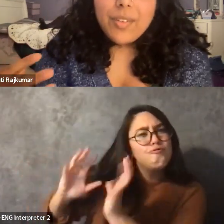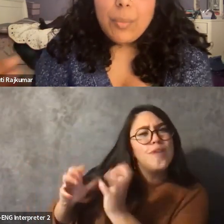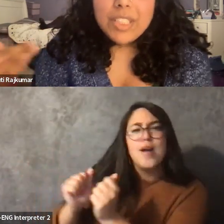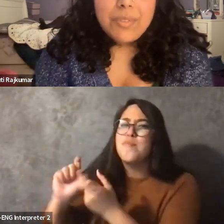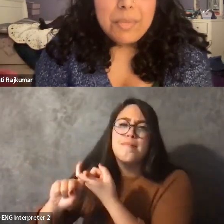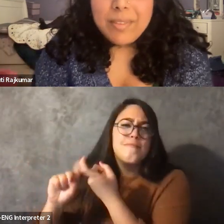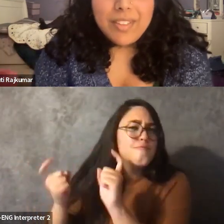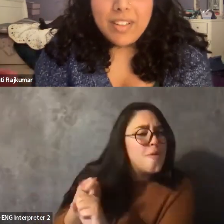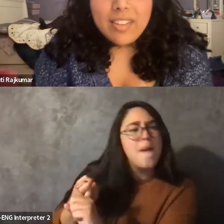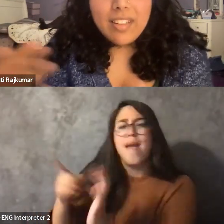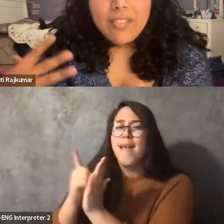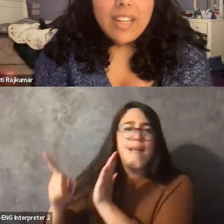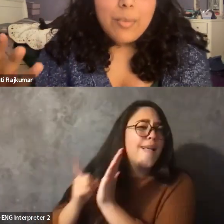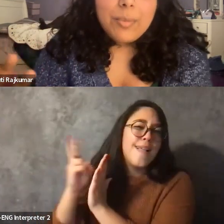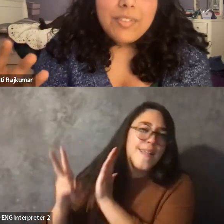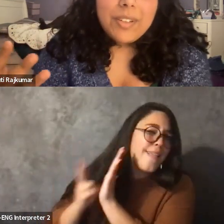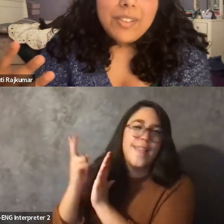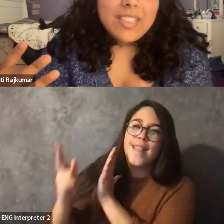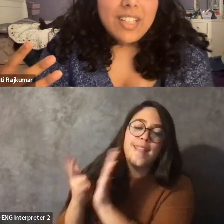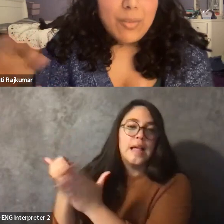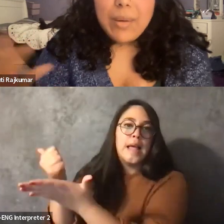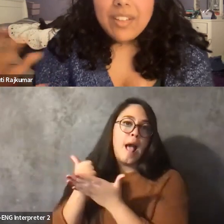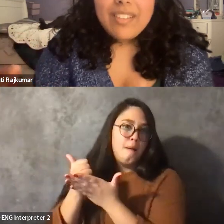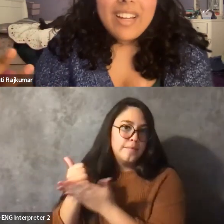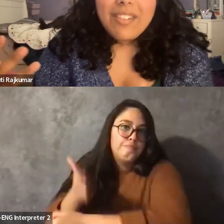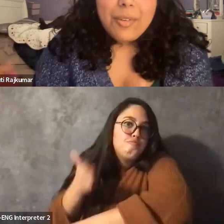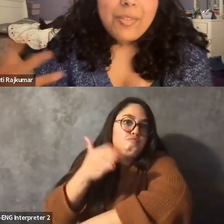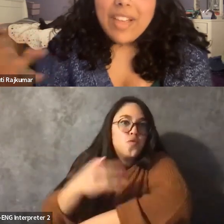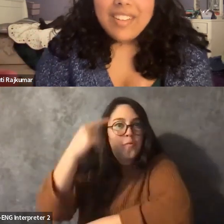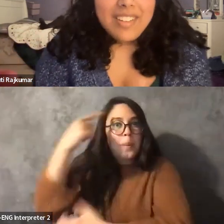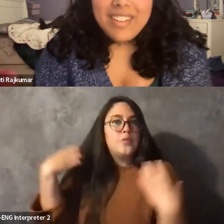so much for my mental health and definitely helps me feel grounded and also validated